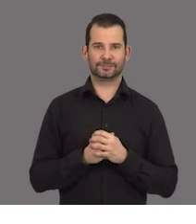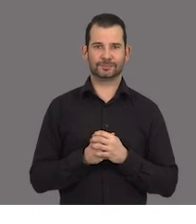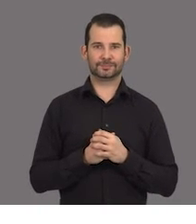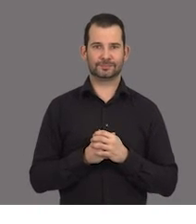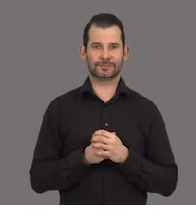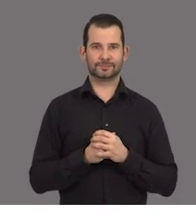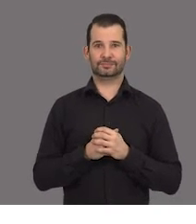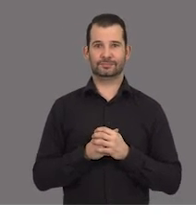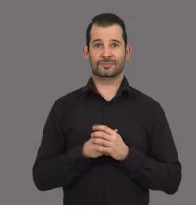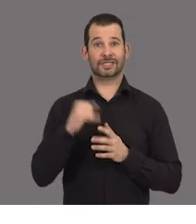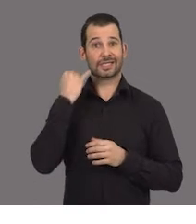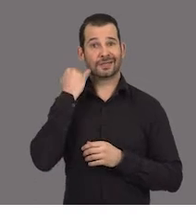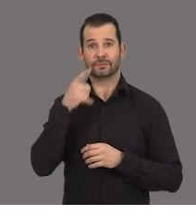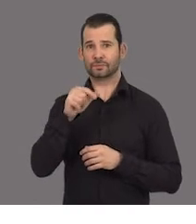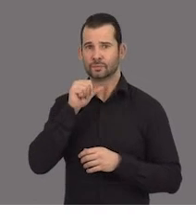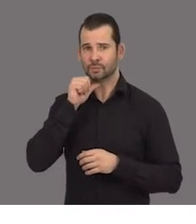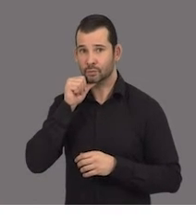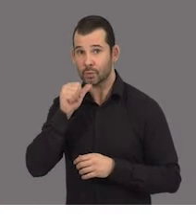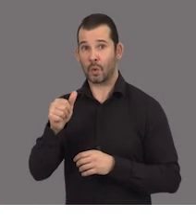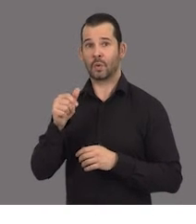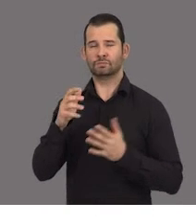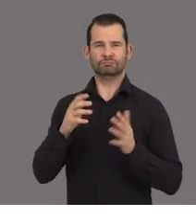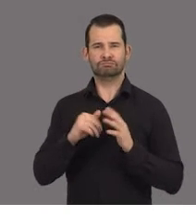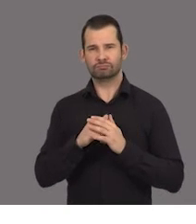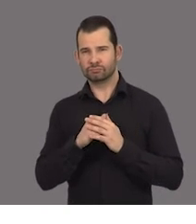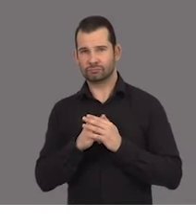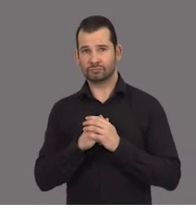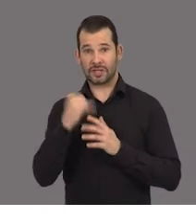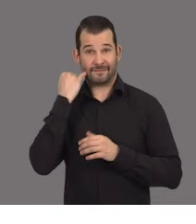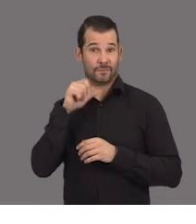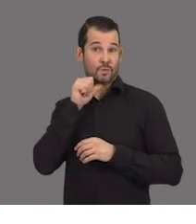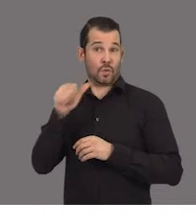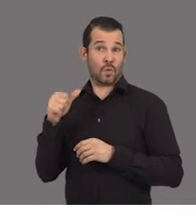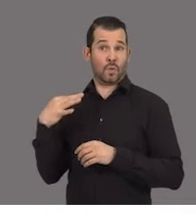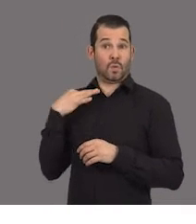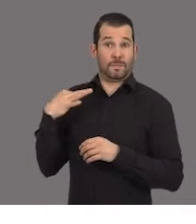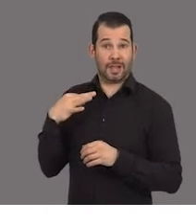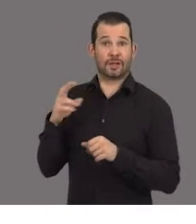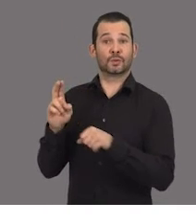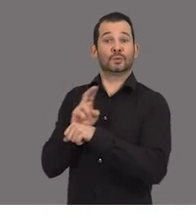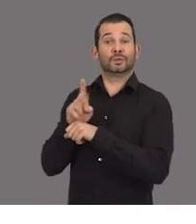If you do not apply using the Automated Application you will need to provide